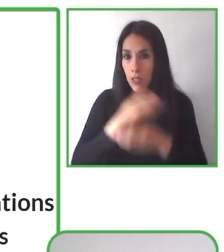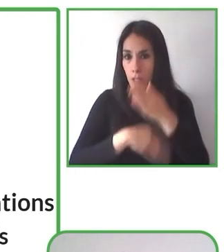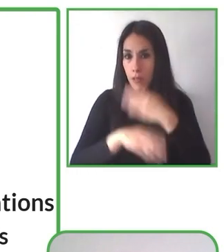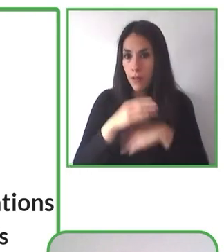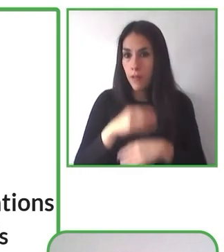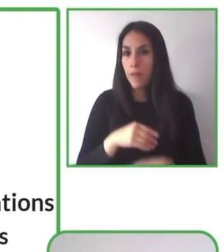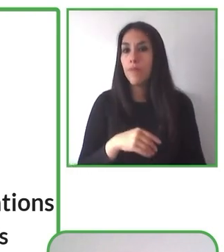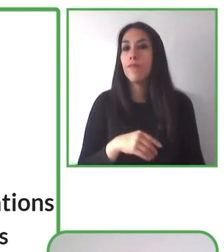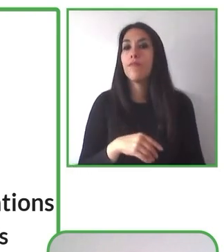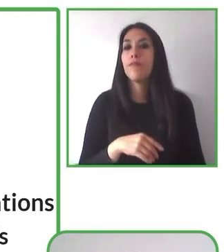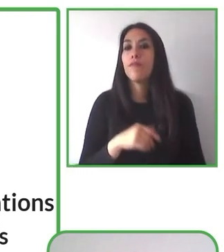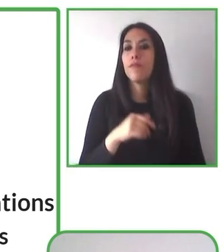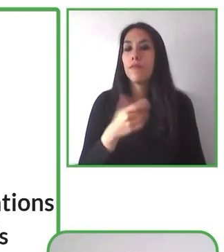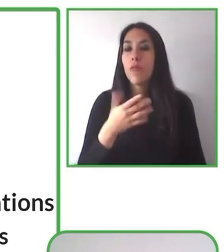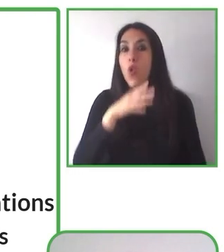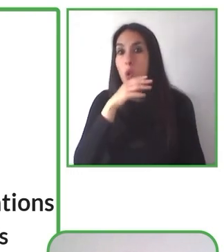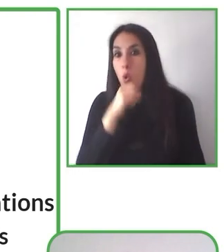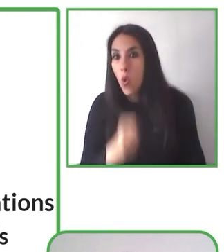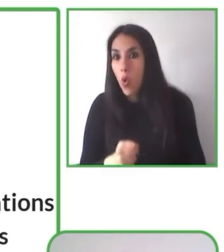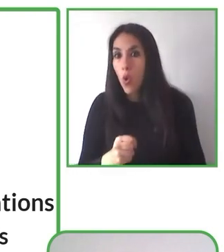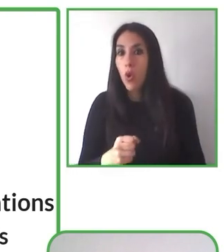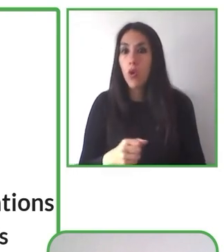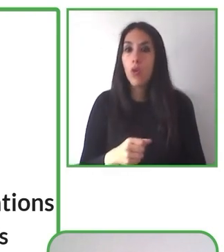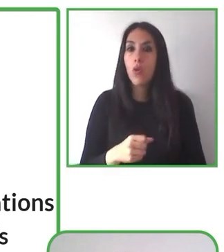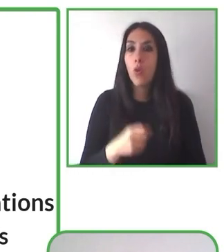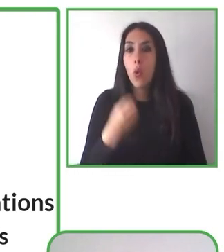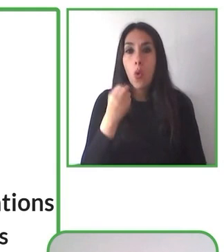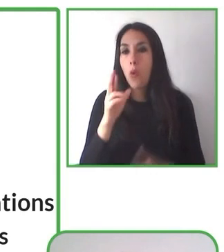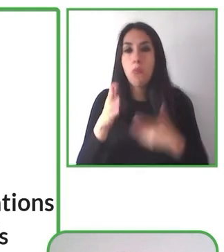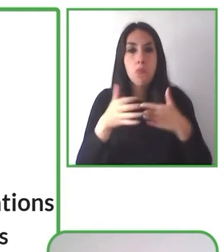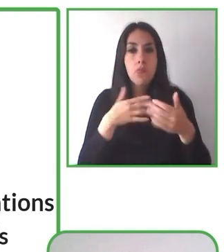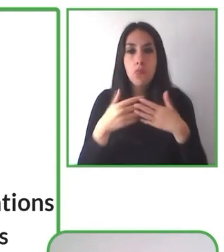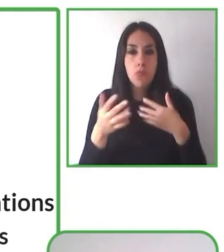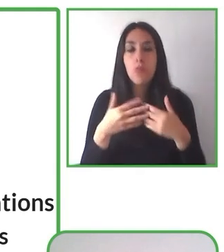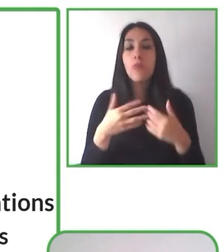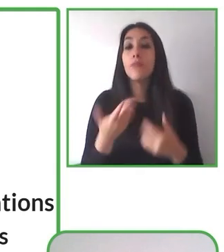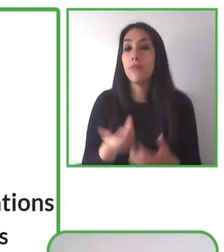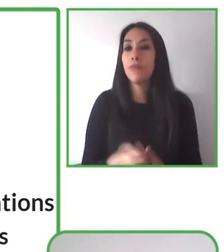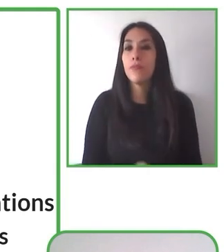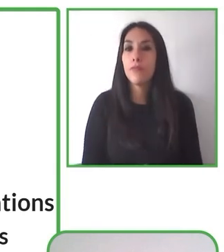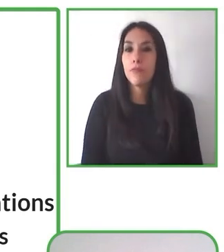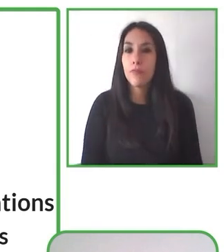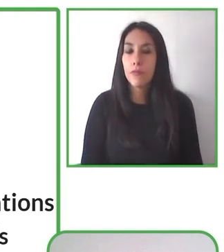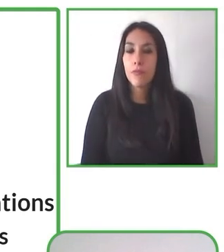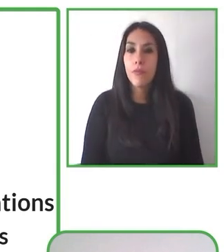who may need these accessibility, they can have access to wheeltheworld.com